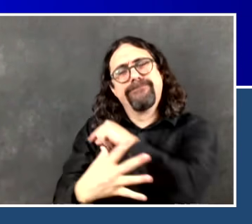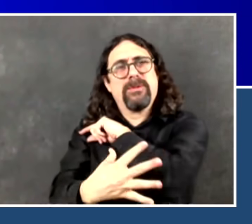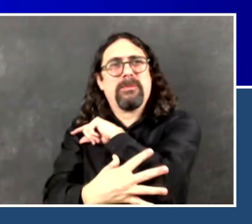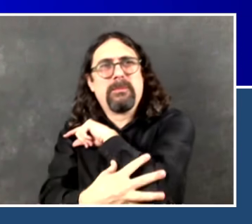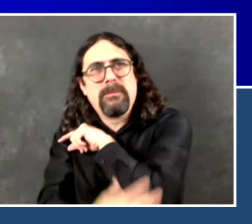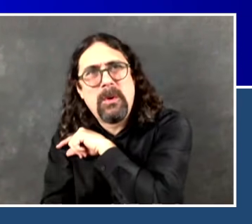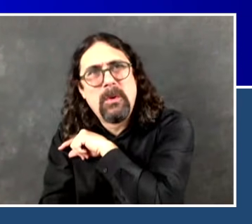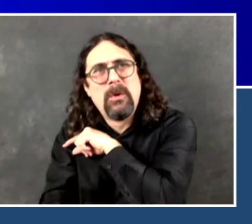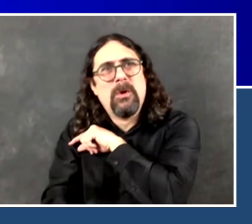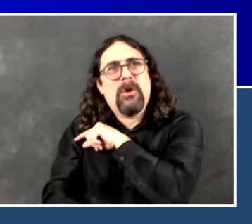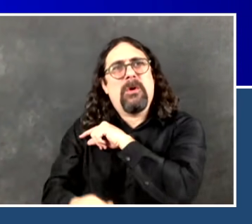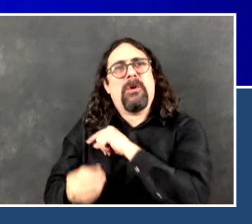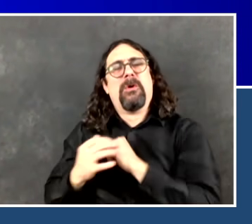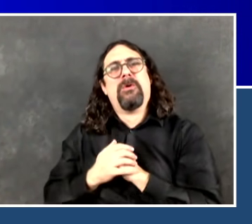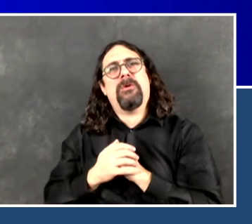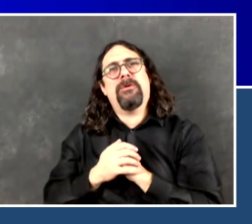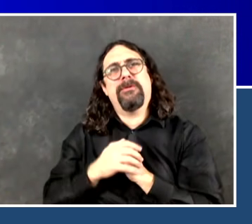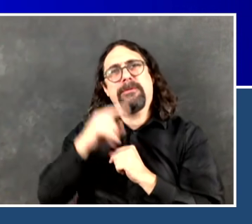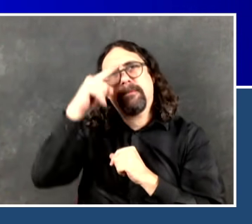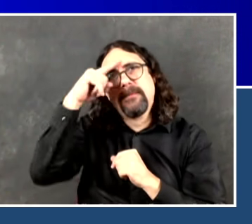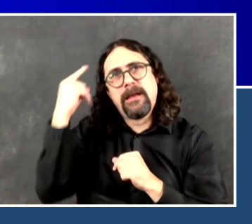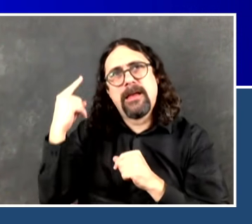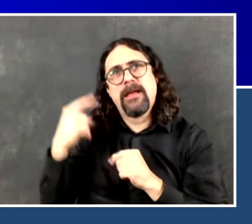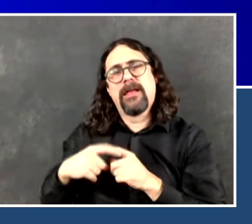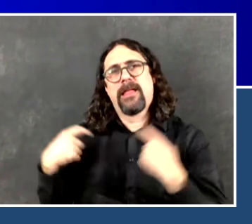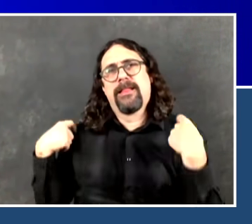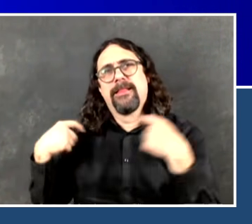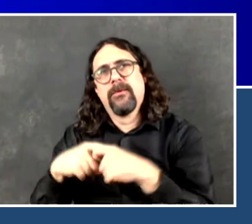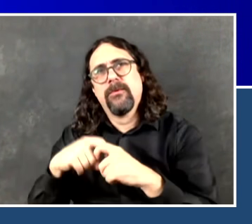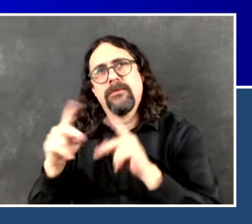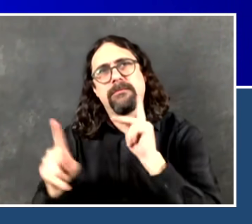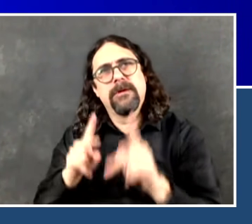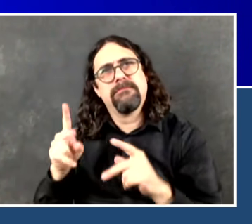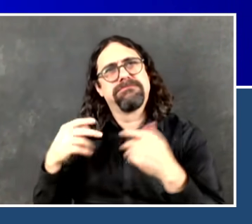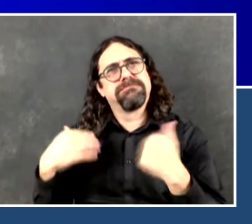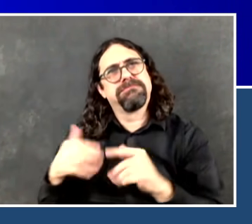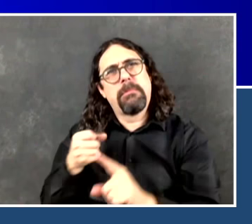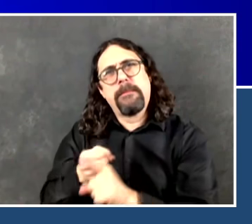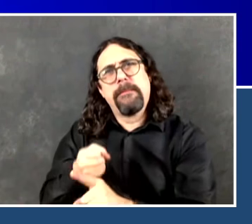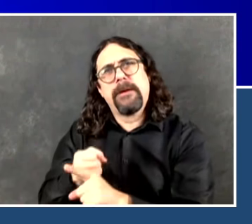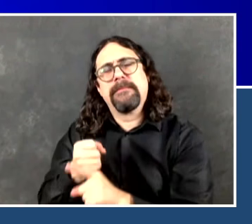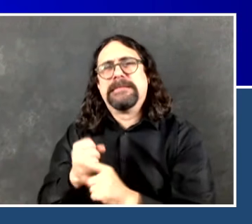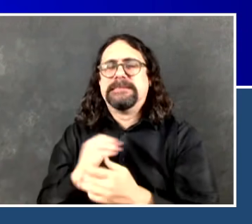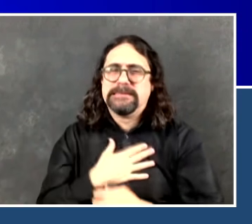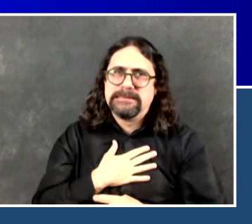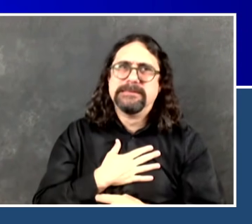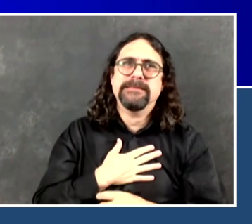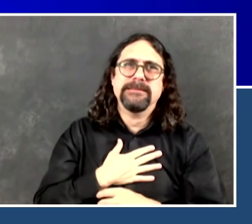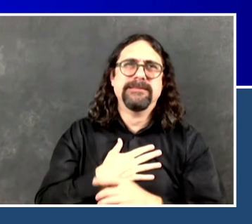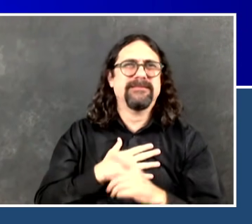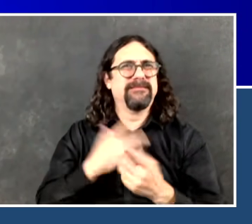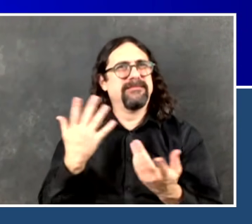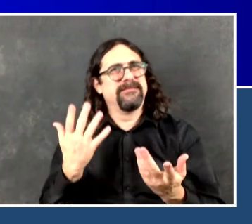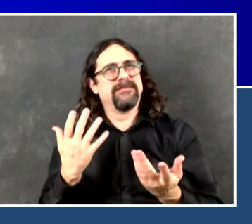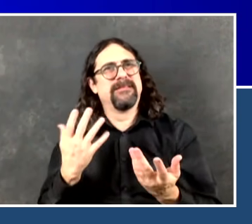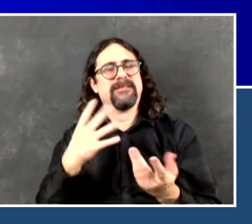AND THERE'S NOT A SAFETY NET THERE FOR THEM. WE FINALLY ARE SEEING PROGRESS FROM THE FEDERAL GOVERNMENT BU T THEY HAVE BEEN